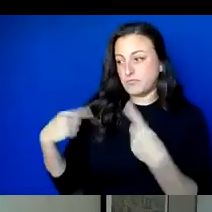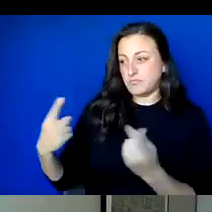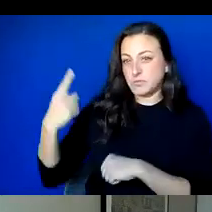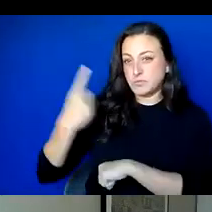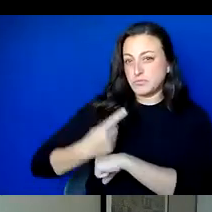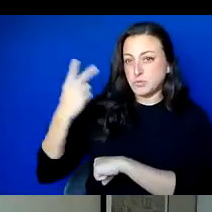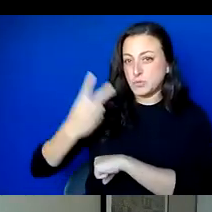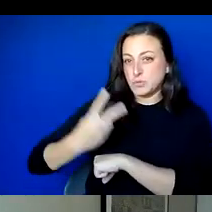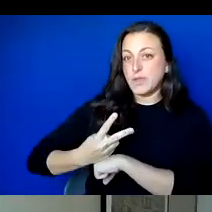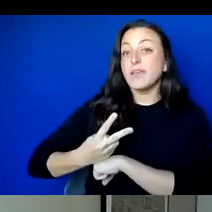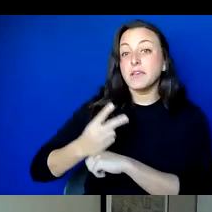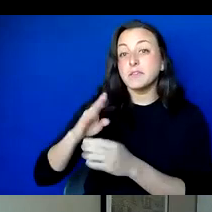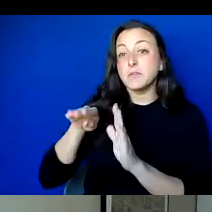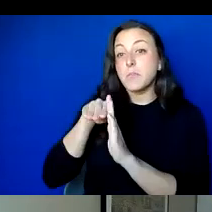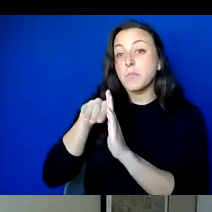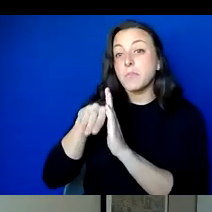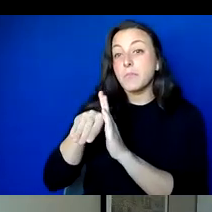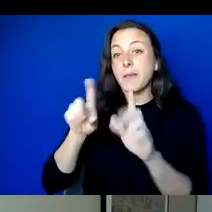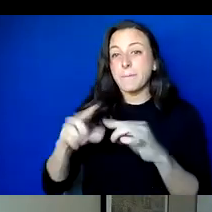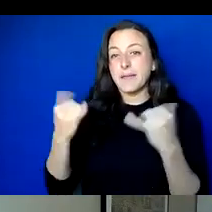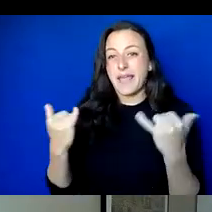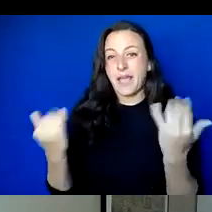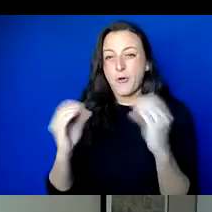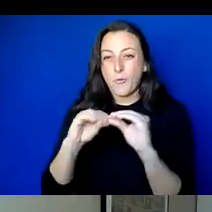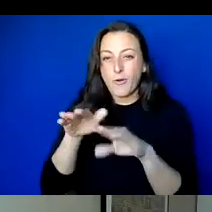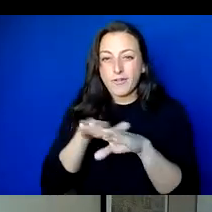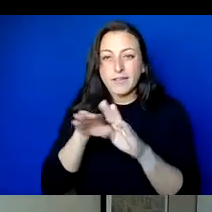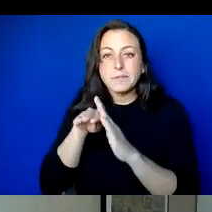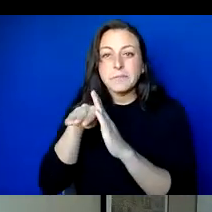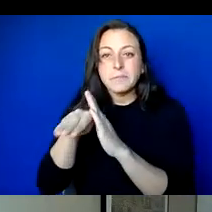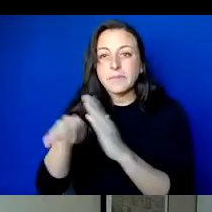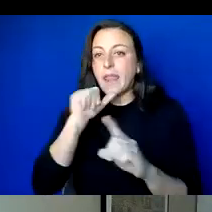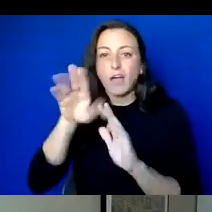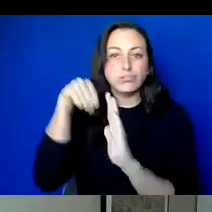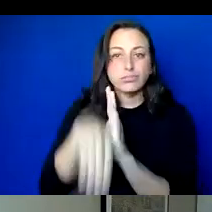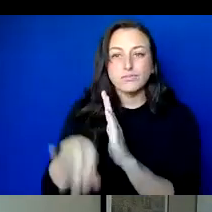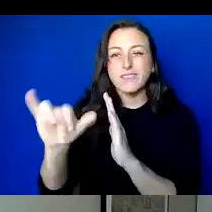we're decreasing a little bit more slowly than we had been in November, but certainly we do